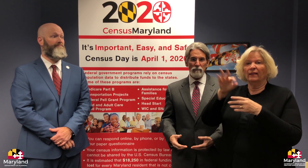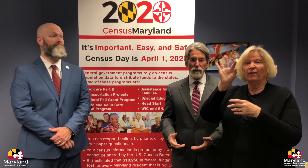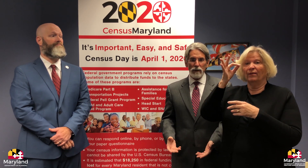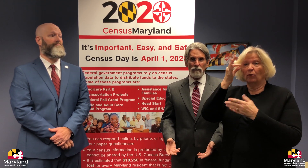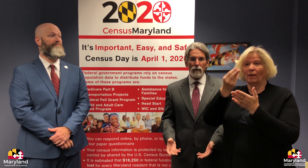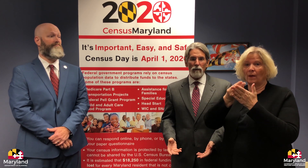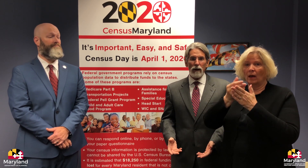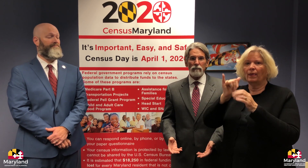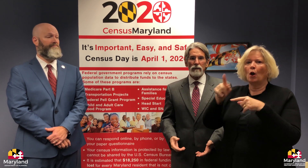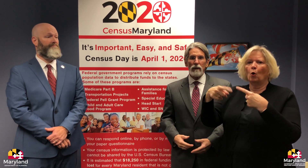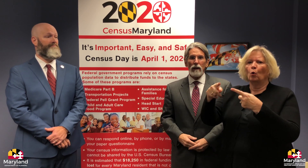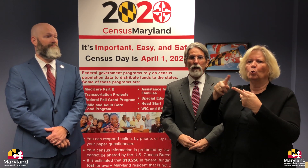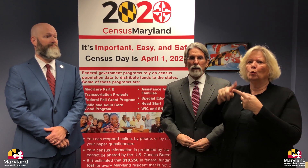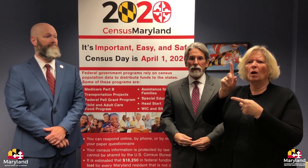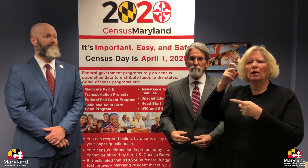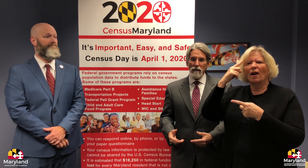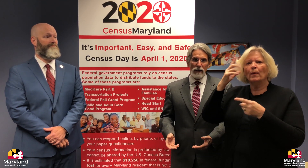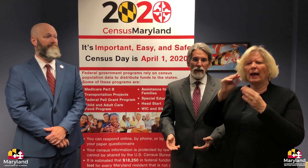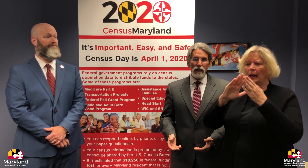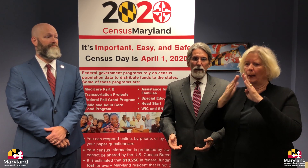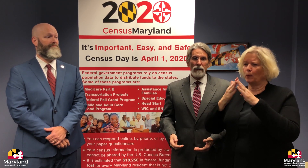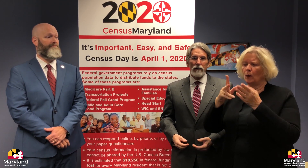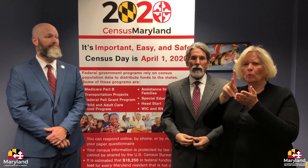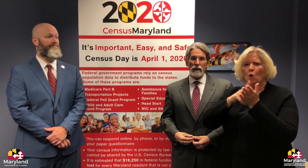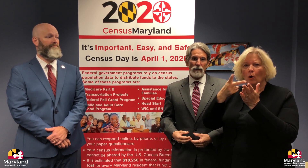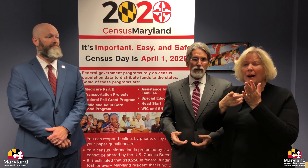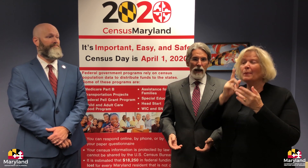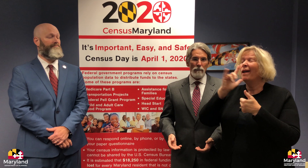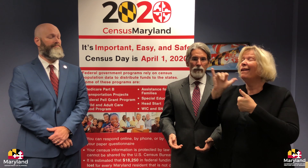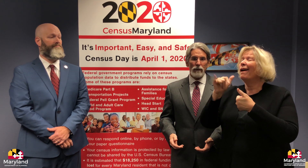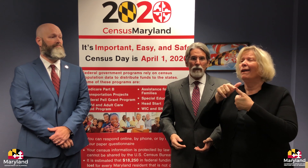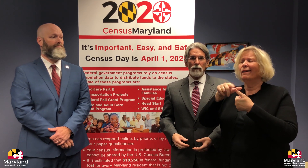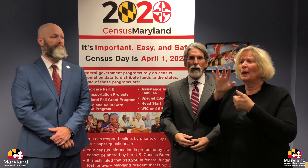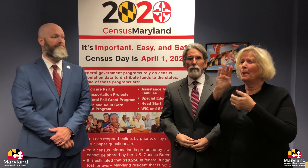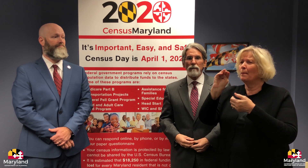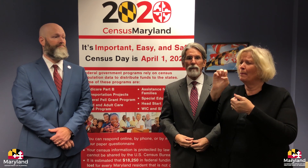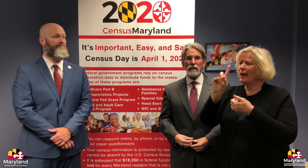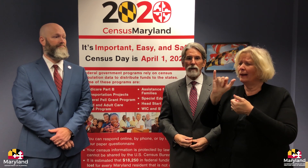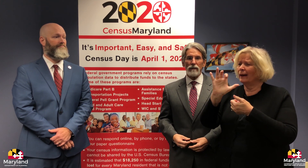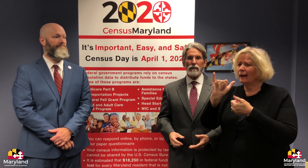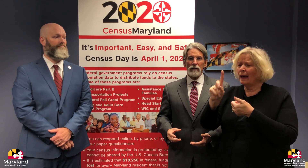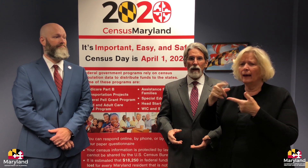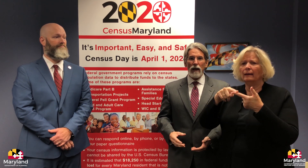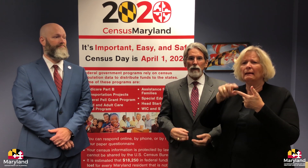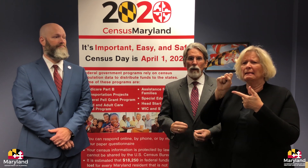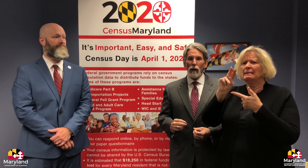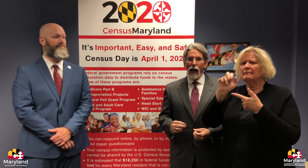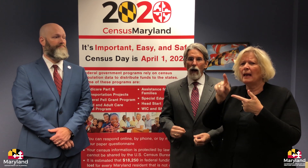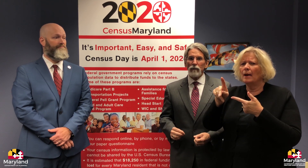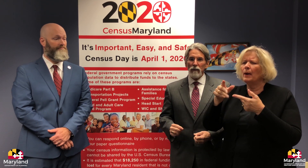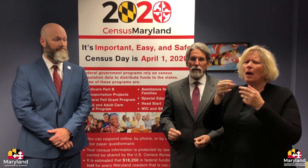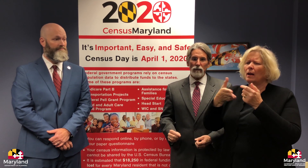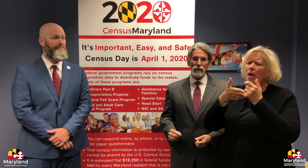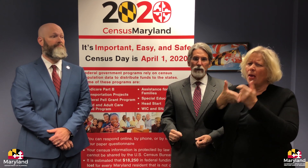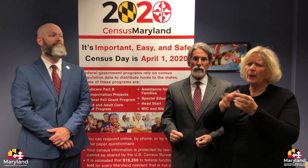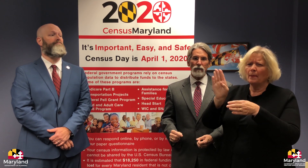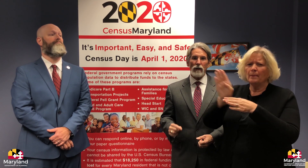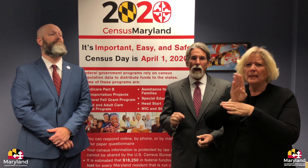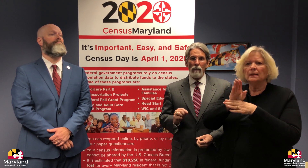community programs like Medicaid and SNAP, to helping business leaders make decisions